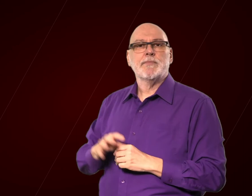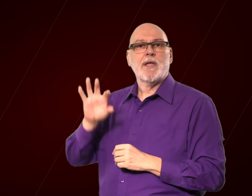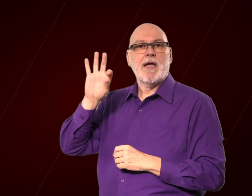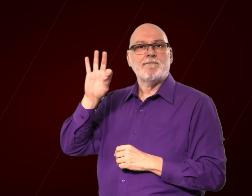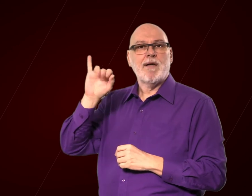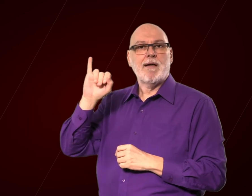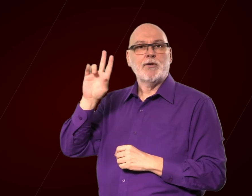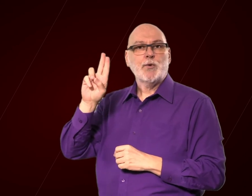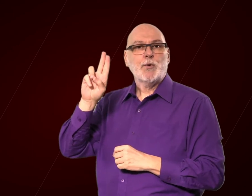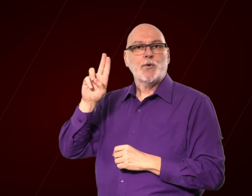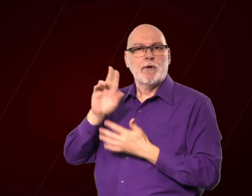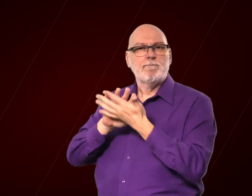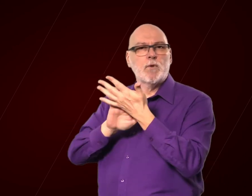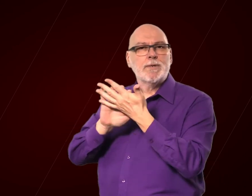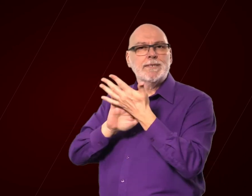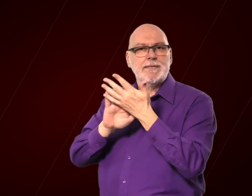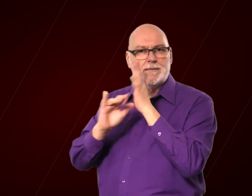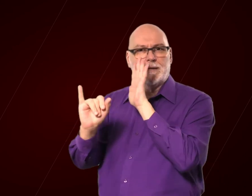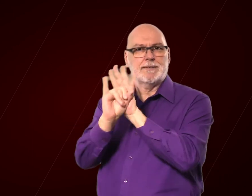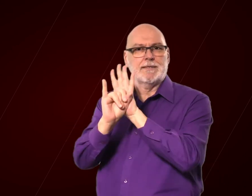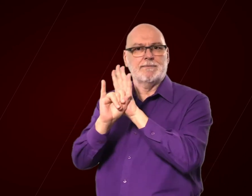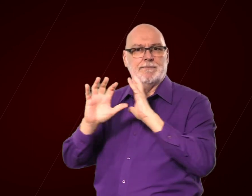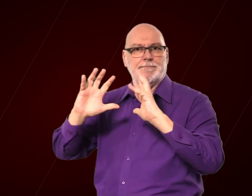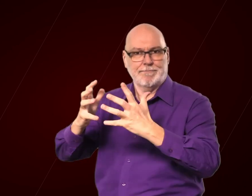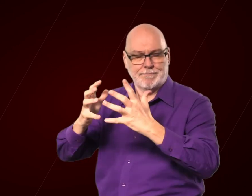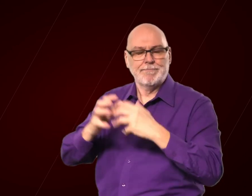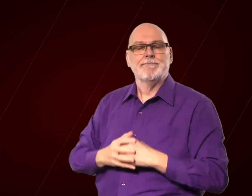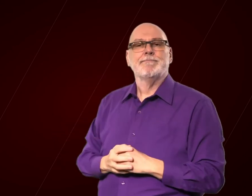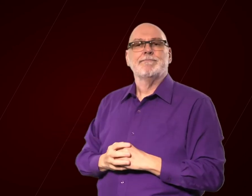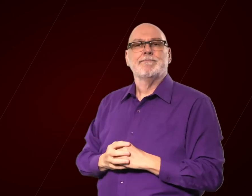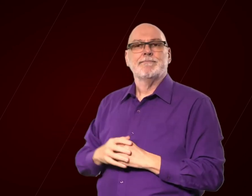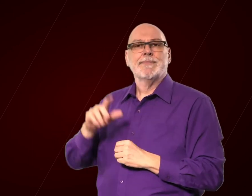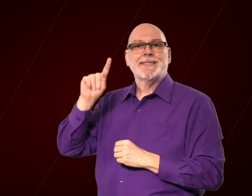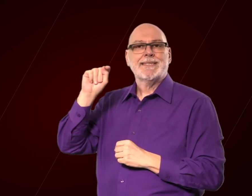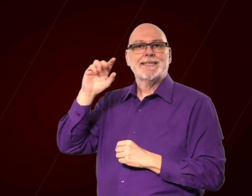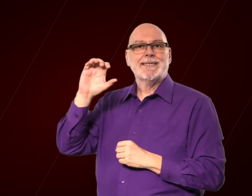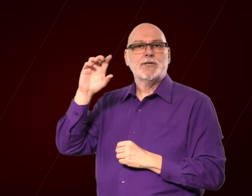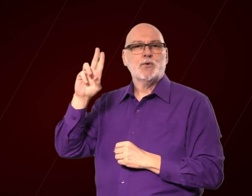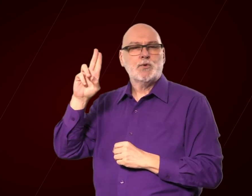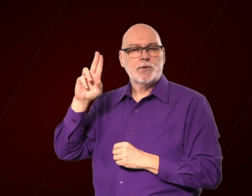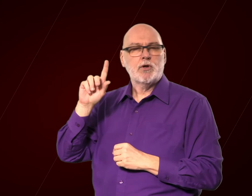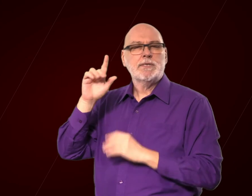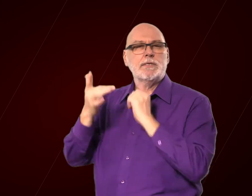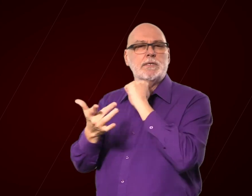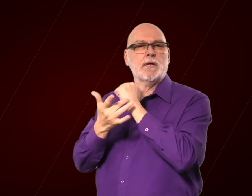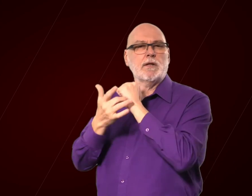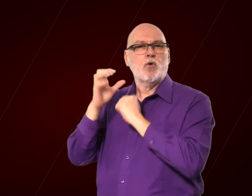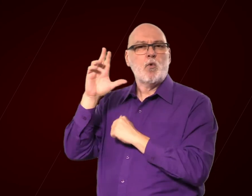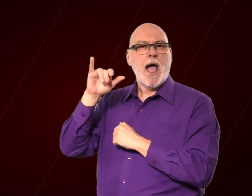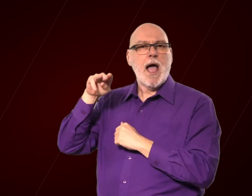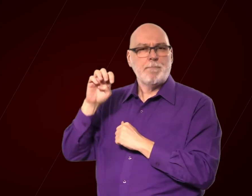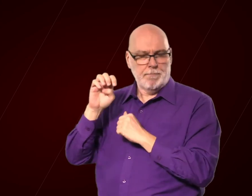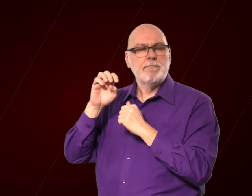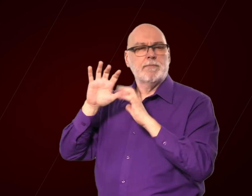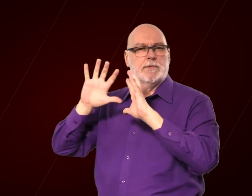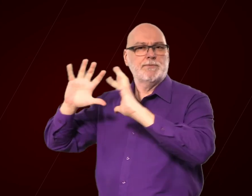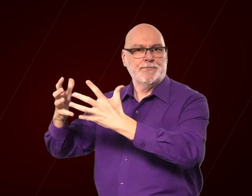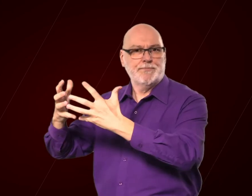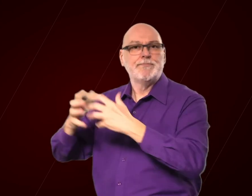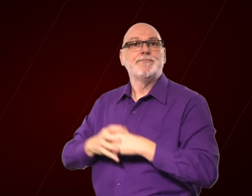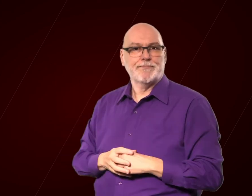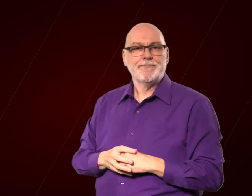Forensic Identification Unit, and Tech Crimes Unit.